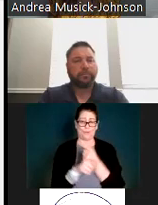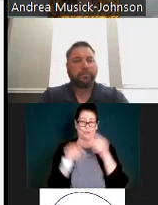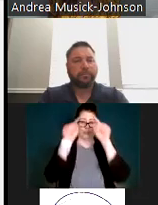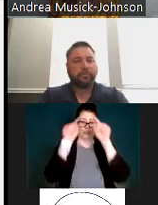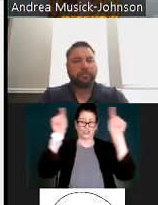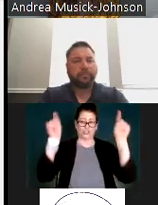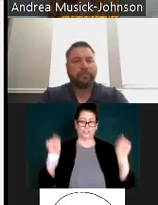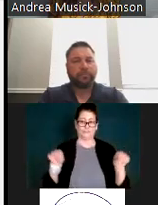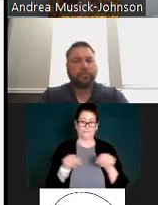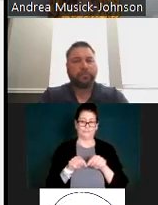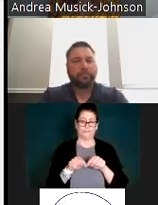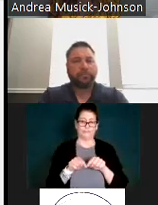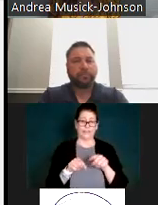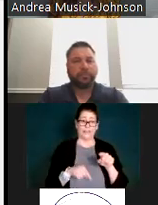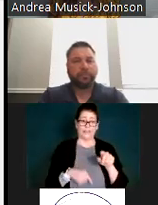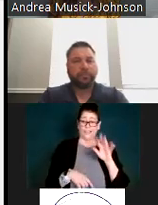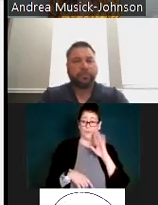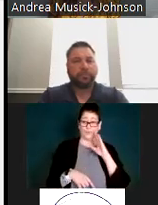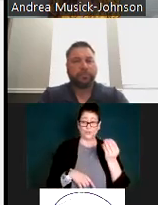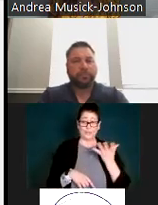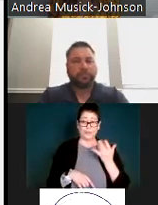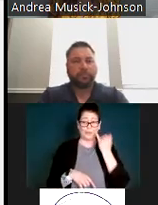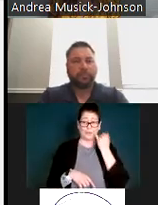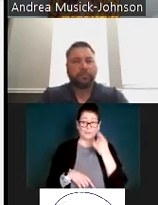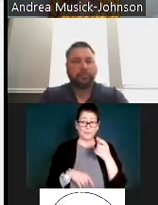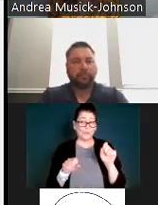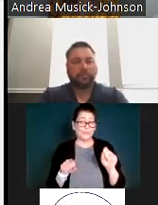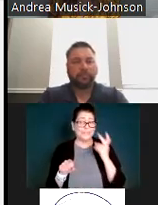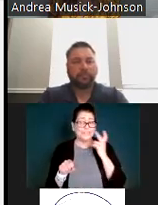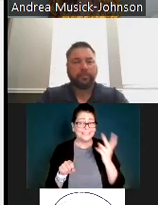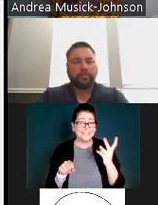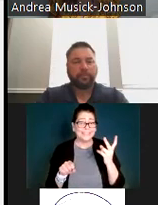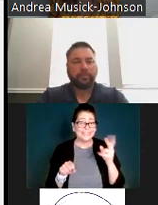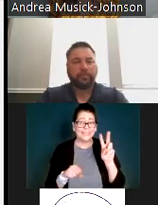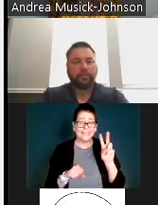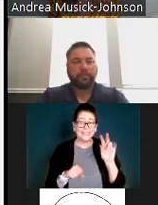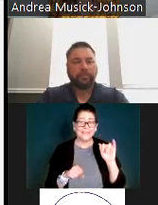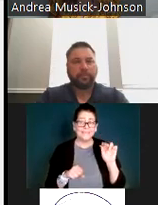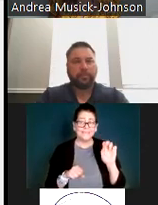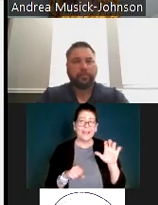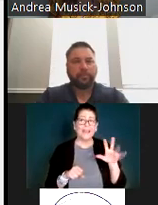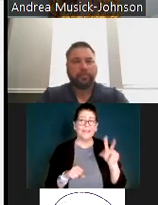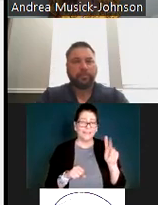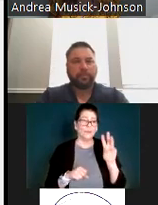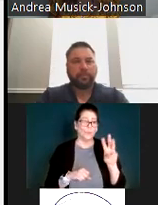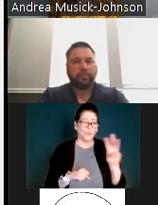will you let me know if you can see the the VINELink website on your, on your page?